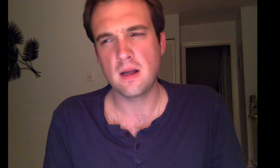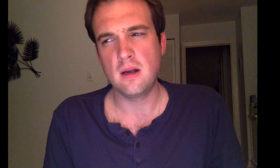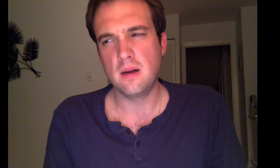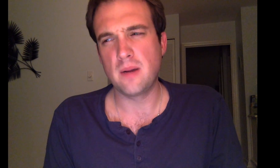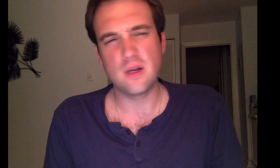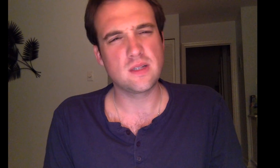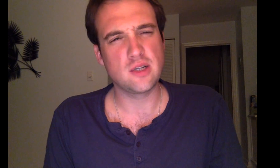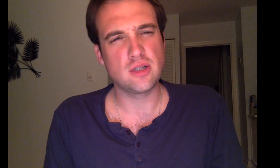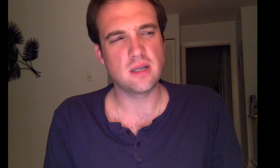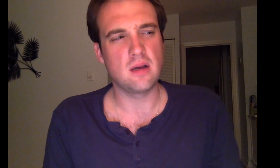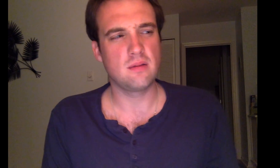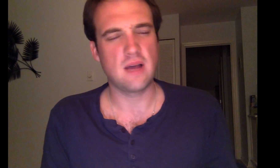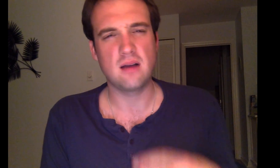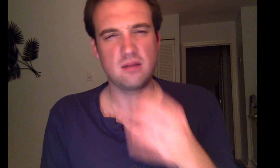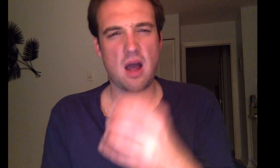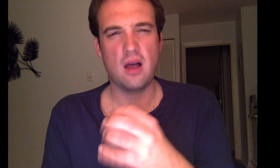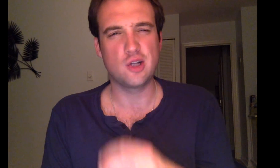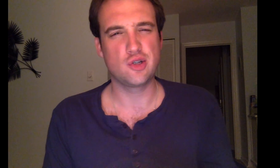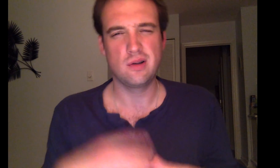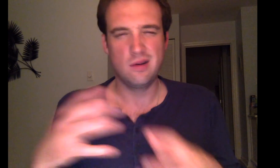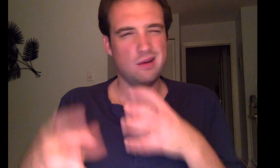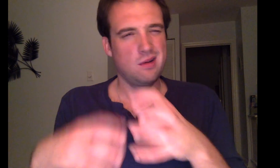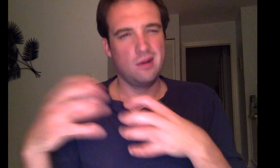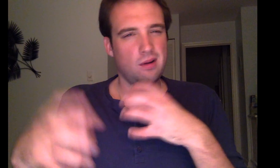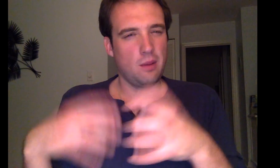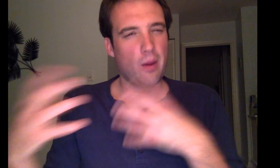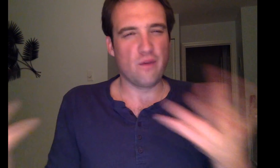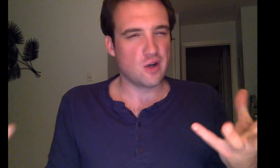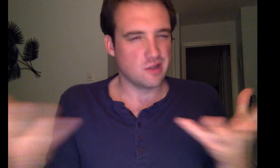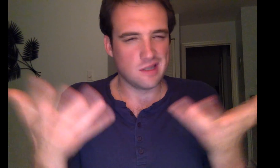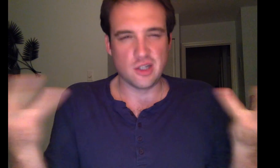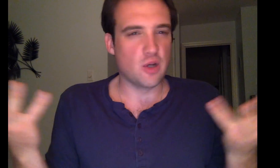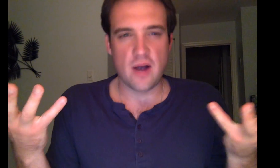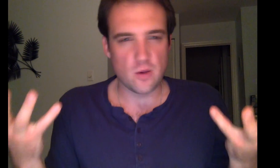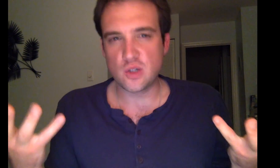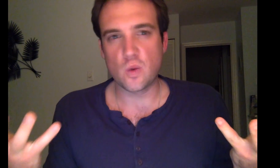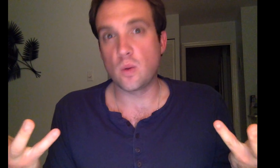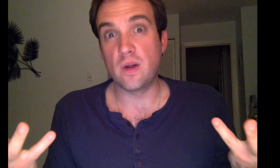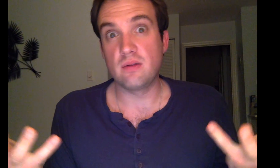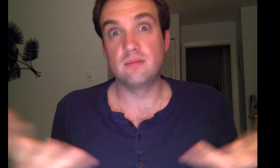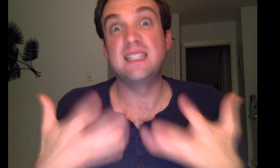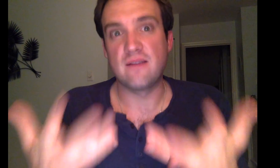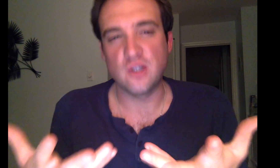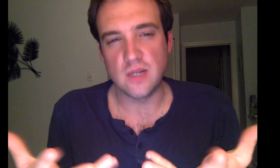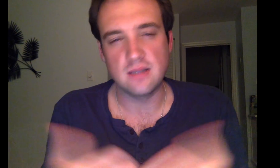But it was interesting that college, one professor didn't know how to work with deaf students.